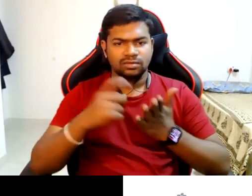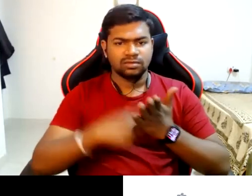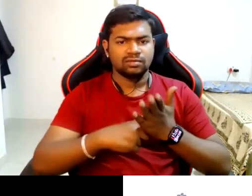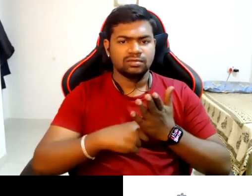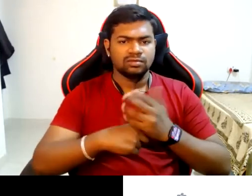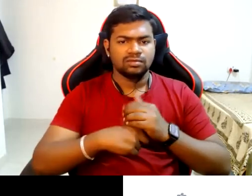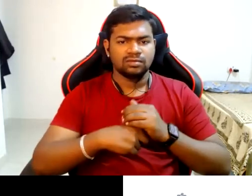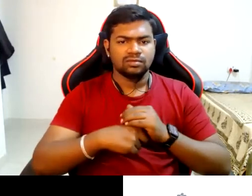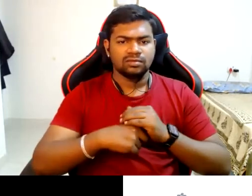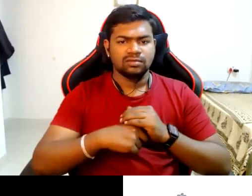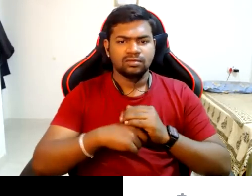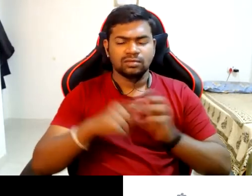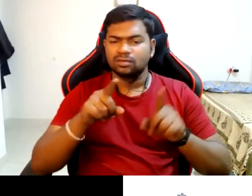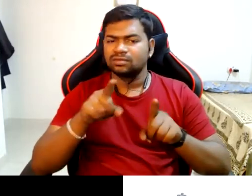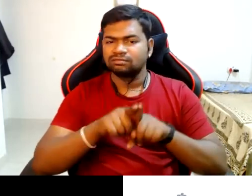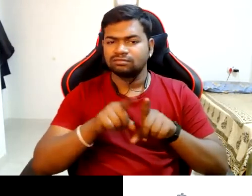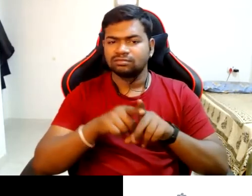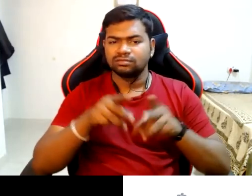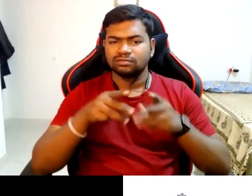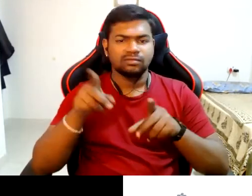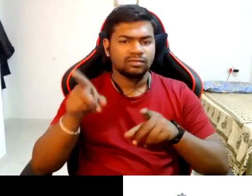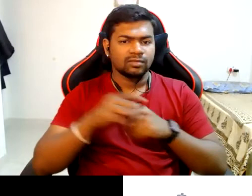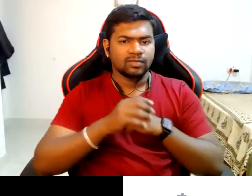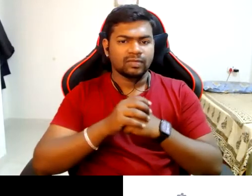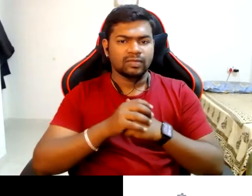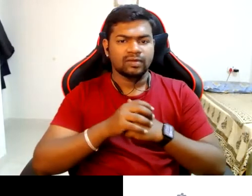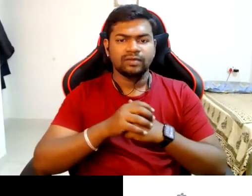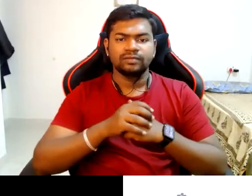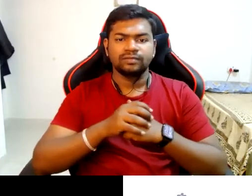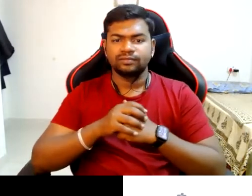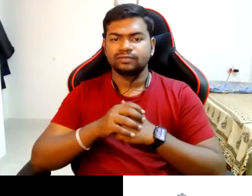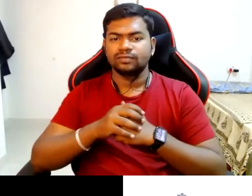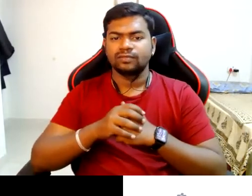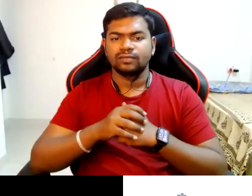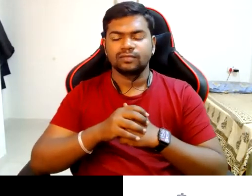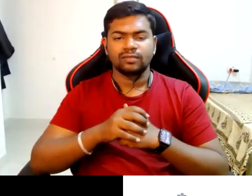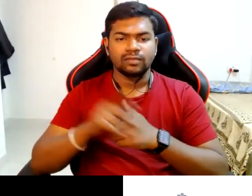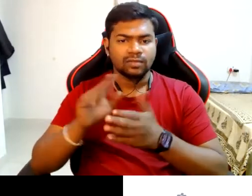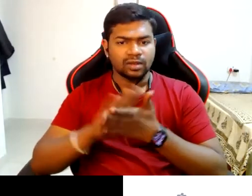So that way an interview in symantec got scheduled. so the HR has no idea that i am the